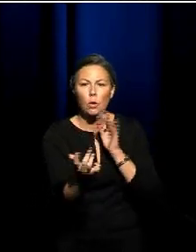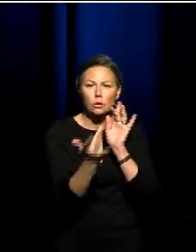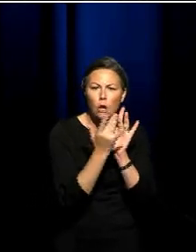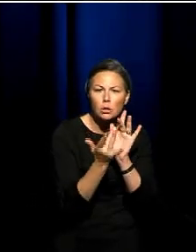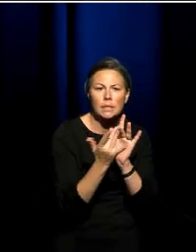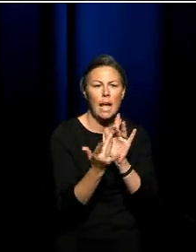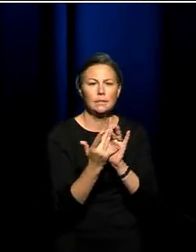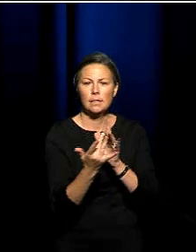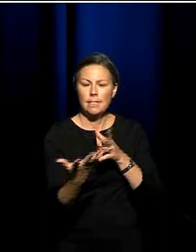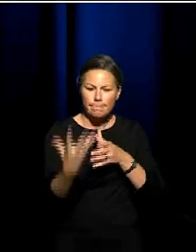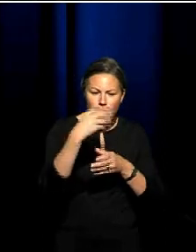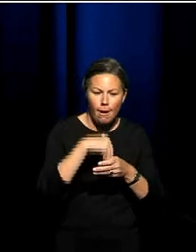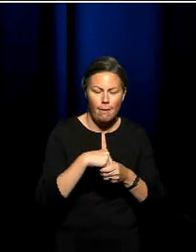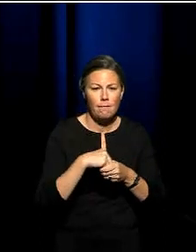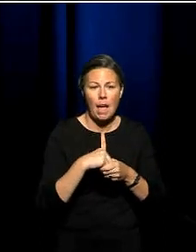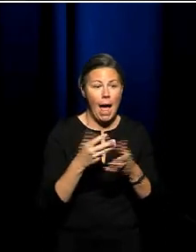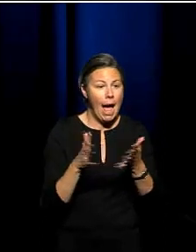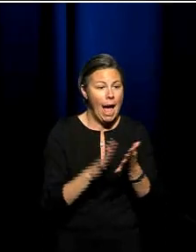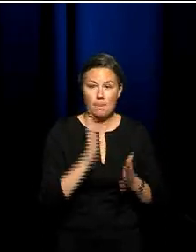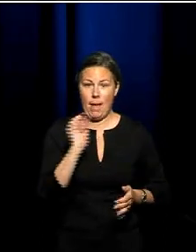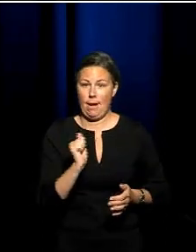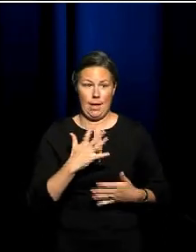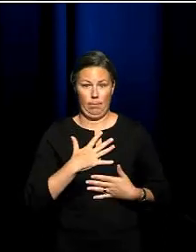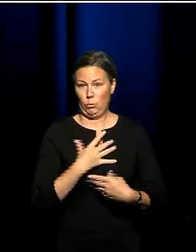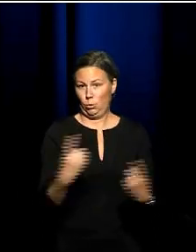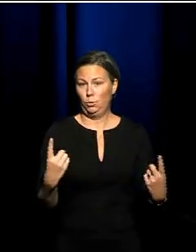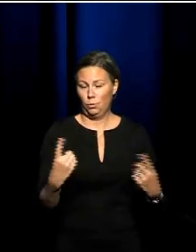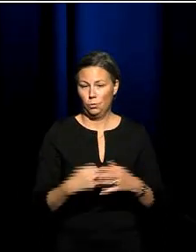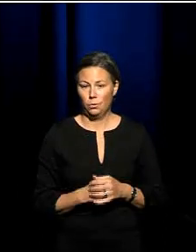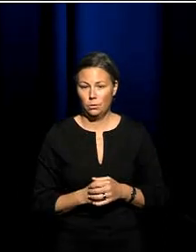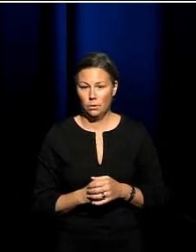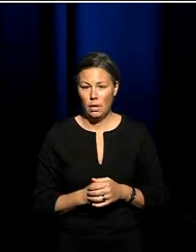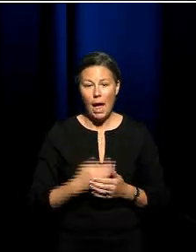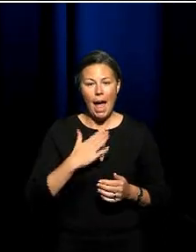choose. The Commission's Draft Accessibility Strategy has